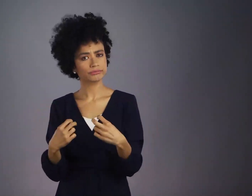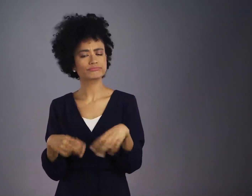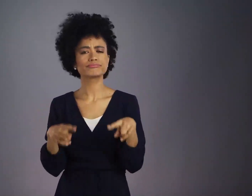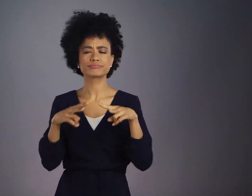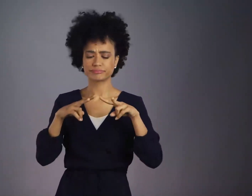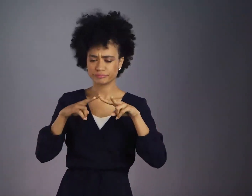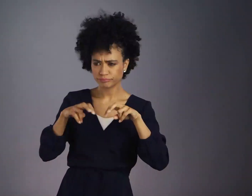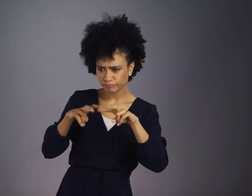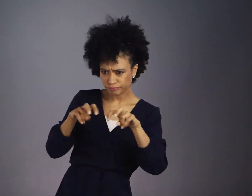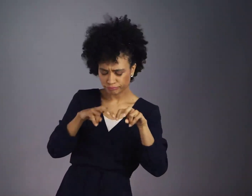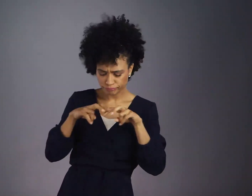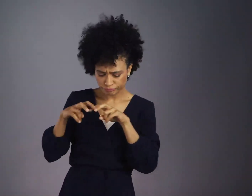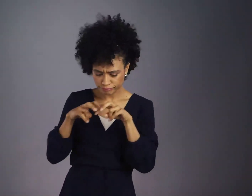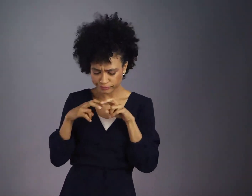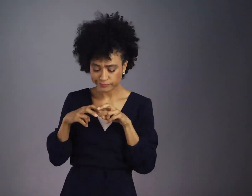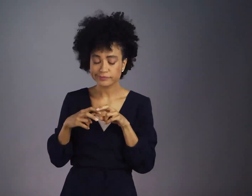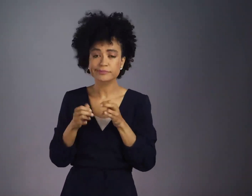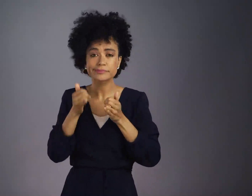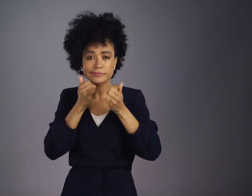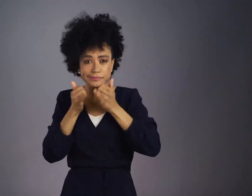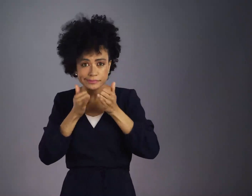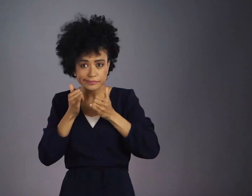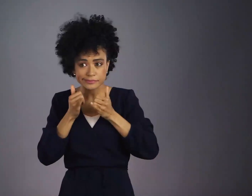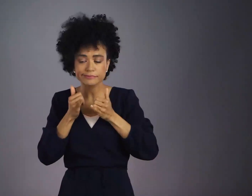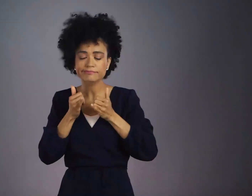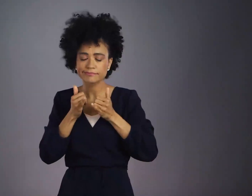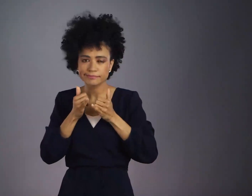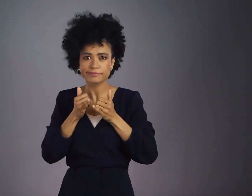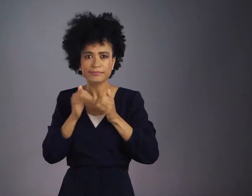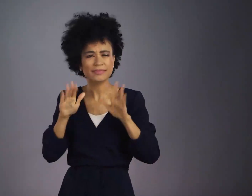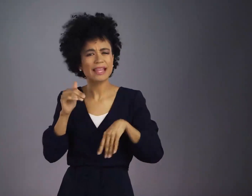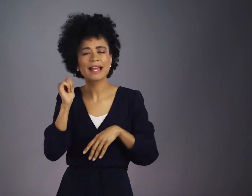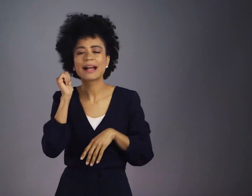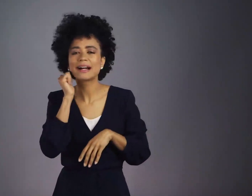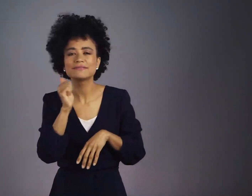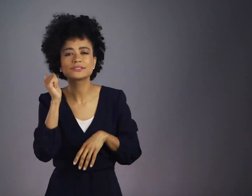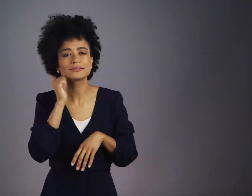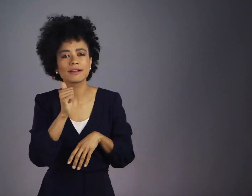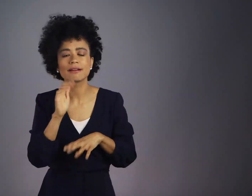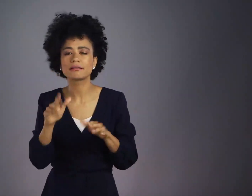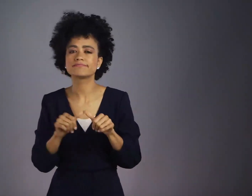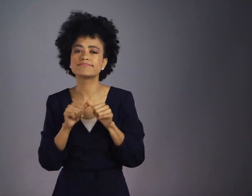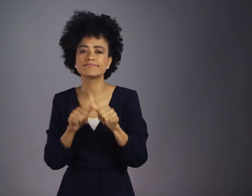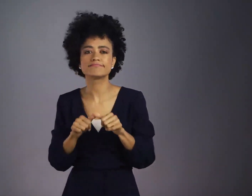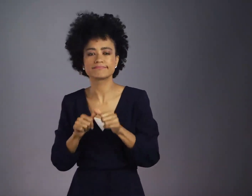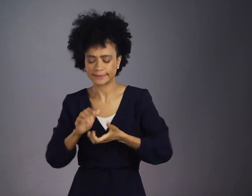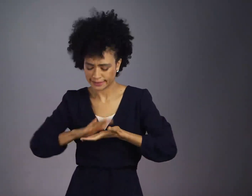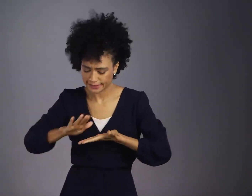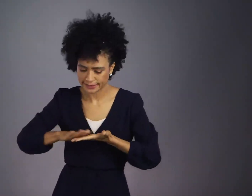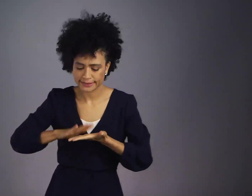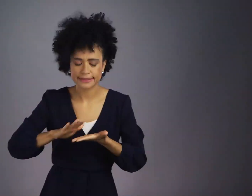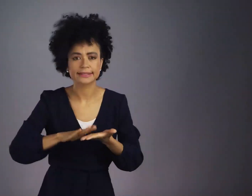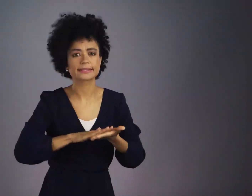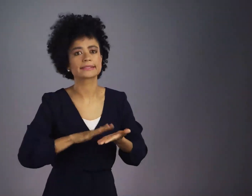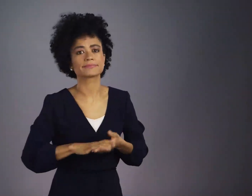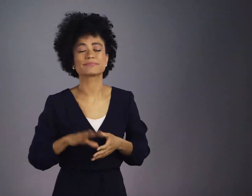So we clean house with the family, asking each morning in meditation that our Creator show us the way of patience,